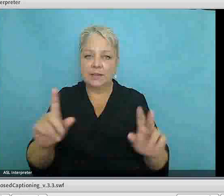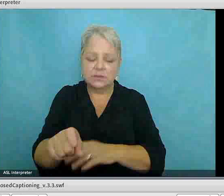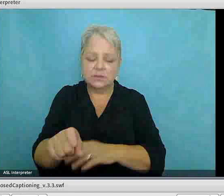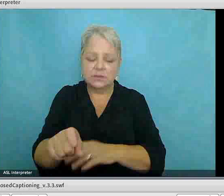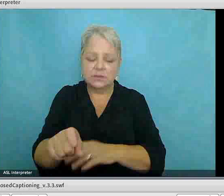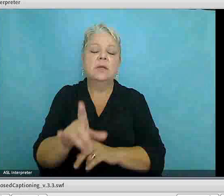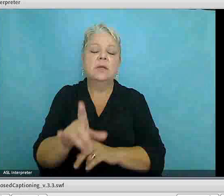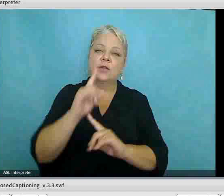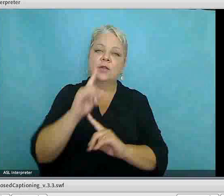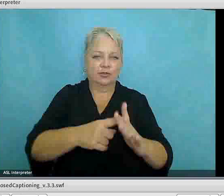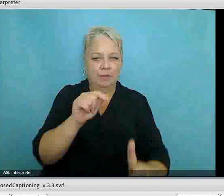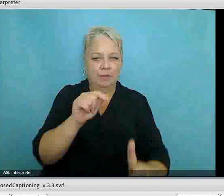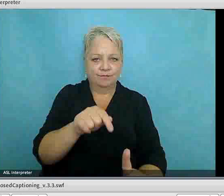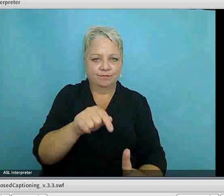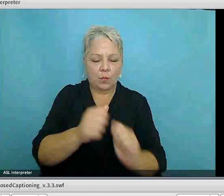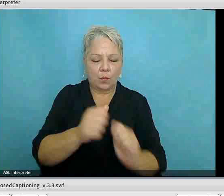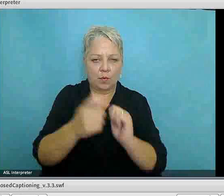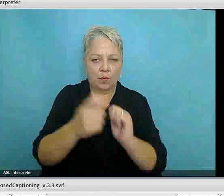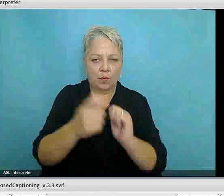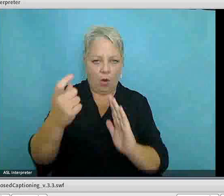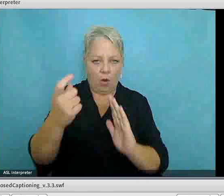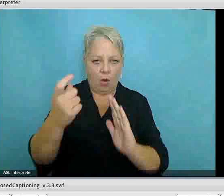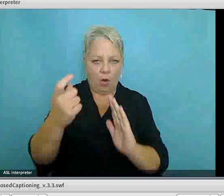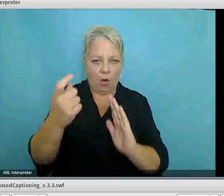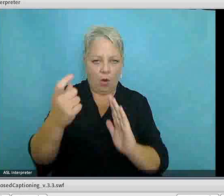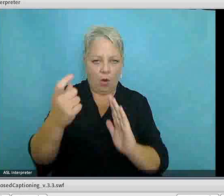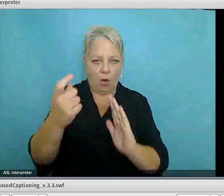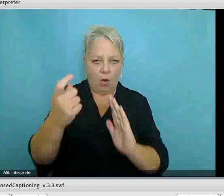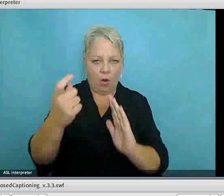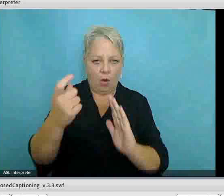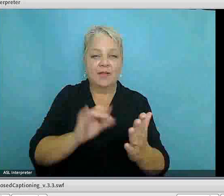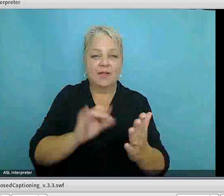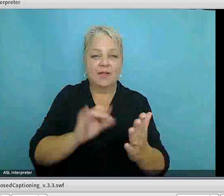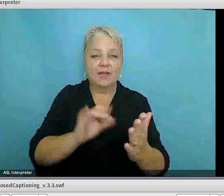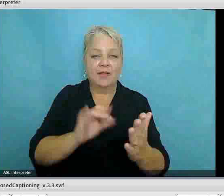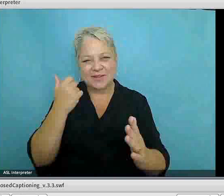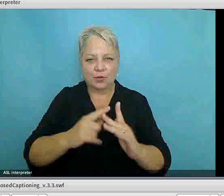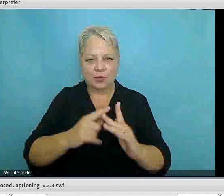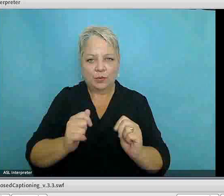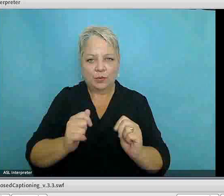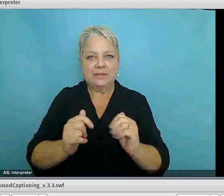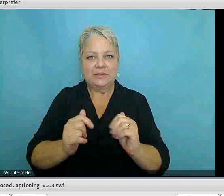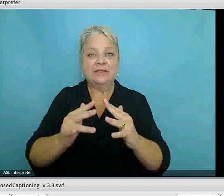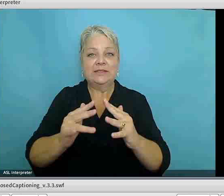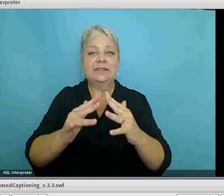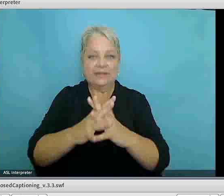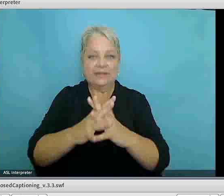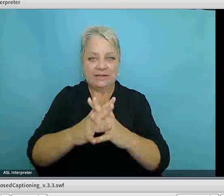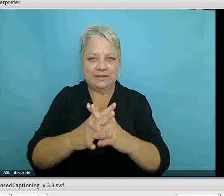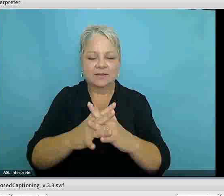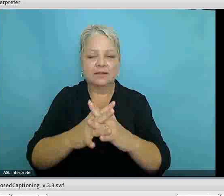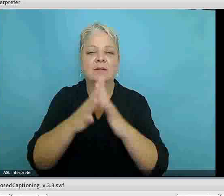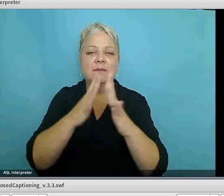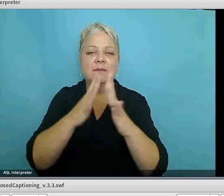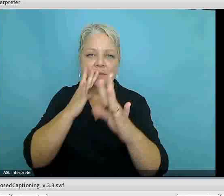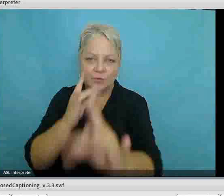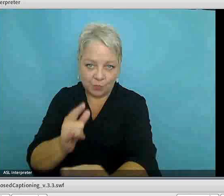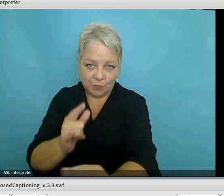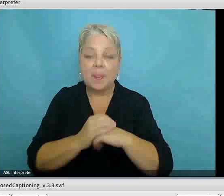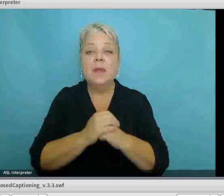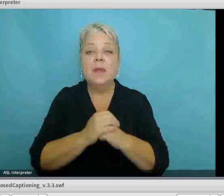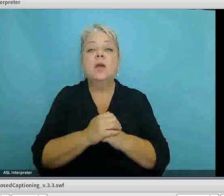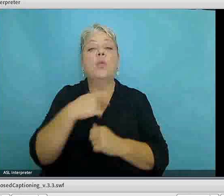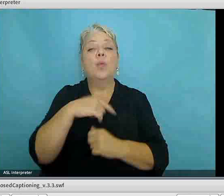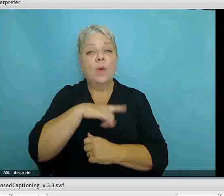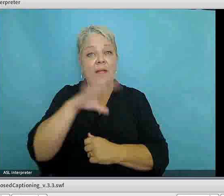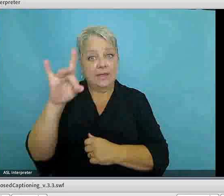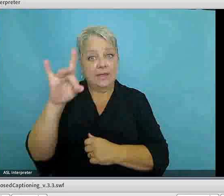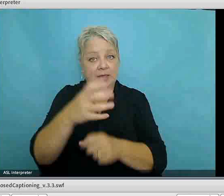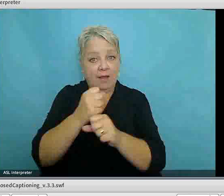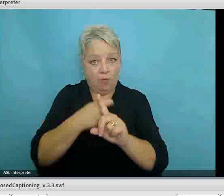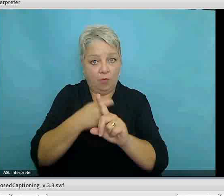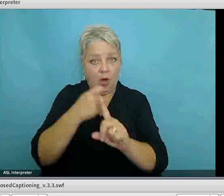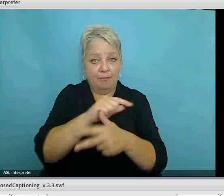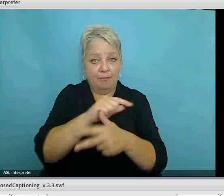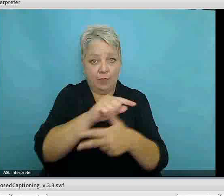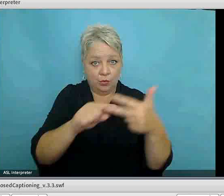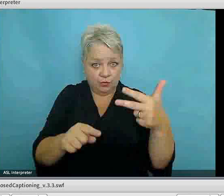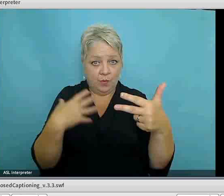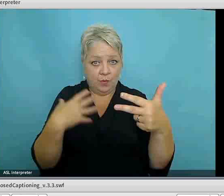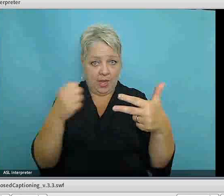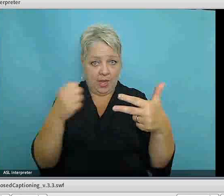We have received from the health plan a list of their major primary care providers in their